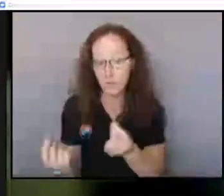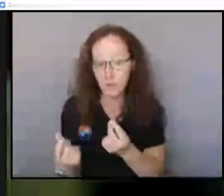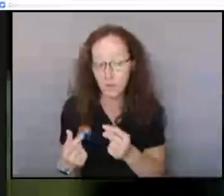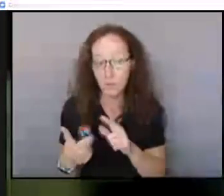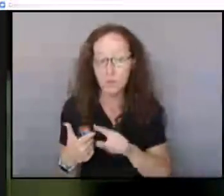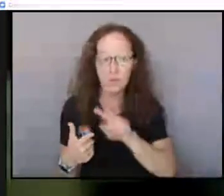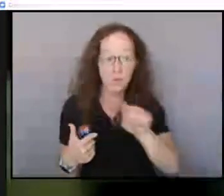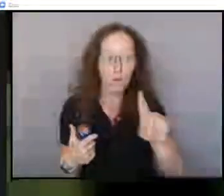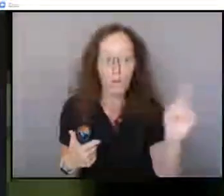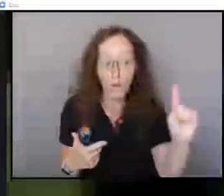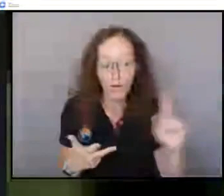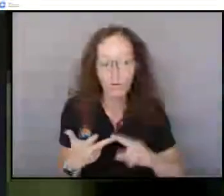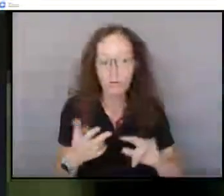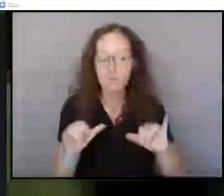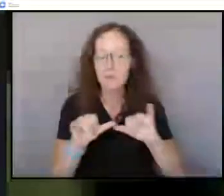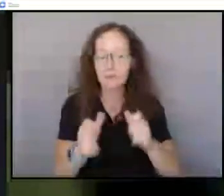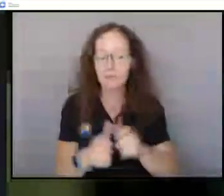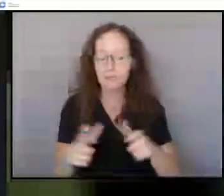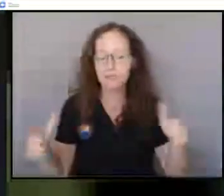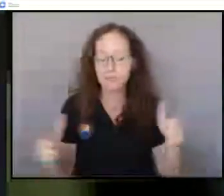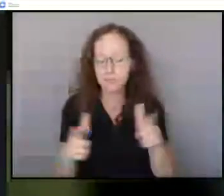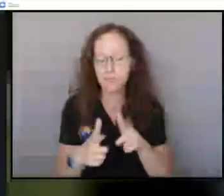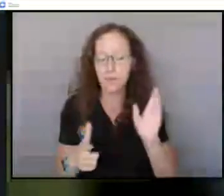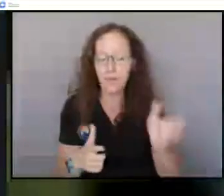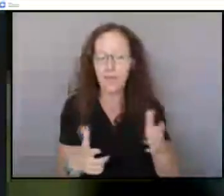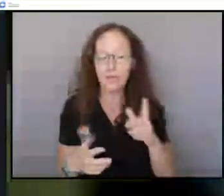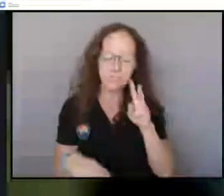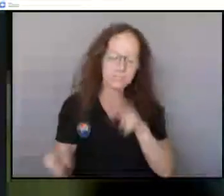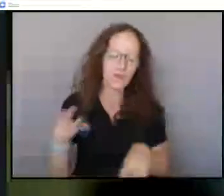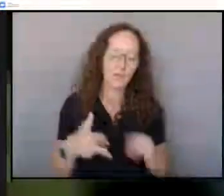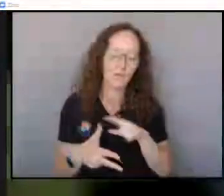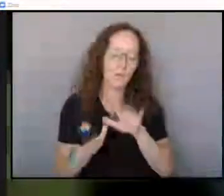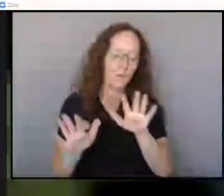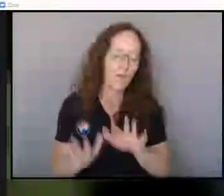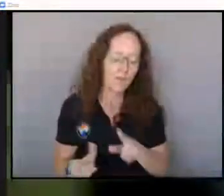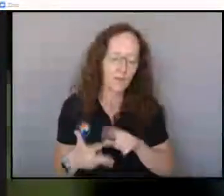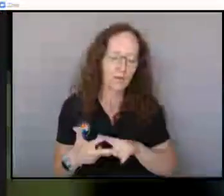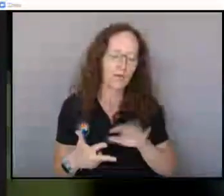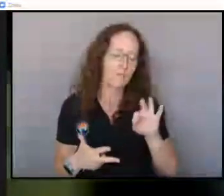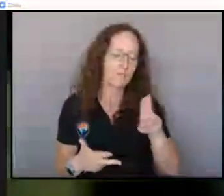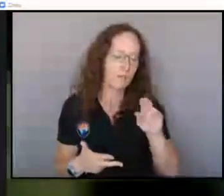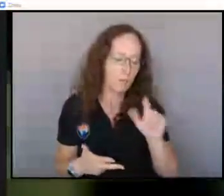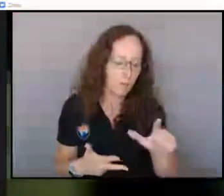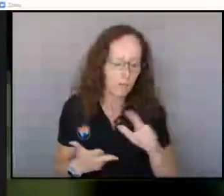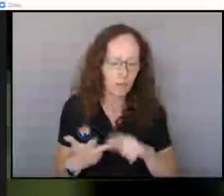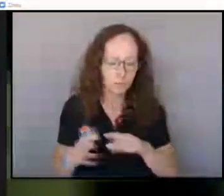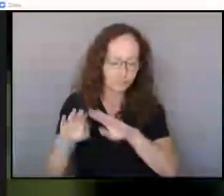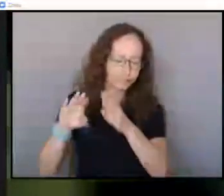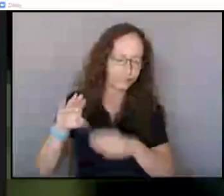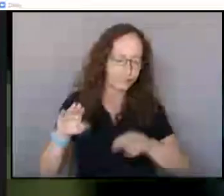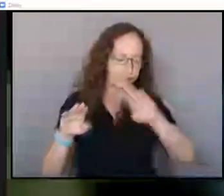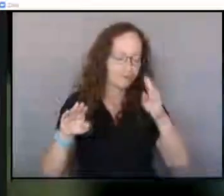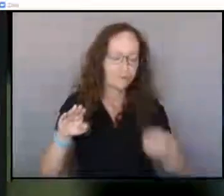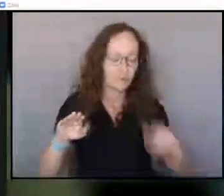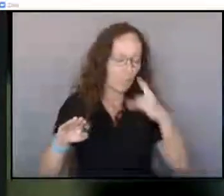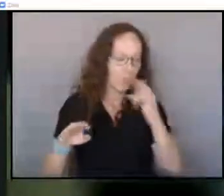THE WEATHER HAS BEEN DRIVING THE FIRE BEHAVIOR FOR THE LAST COUPLE DAYS. I WANT TO TALK ABOUT THAT AND WHAT WE ARE SEEING IN THE